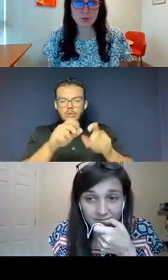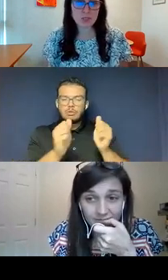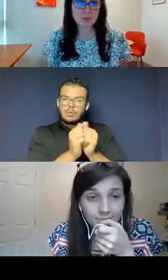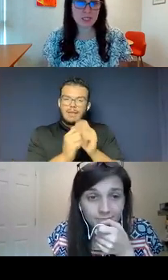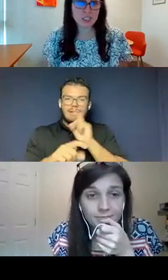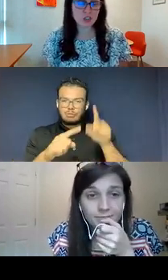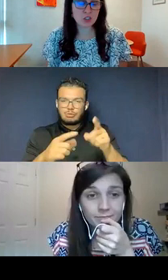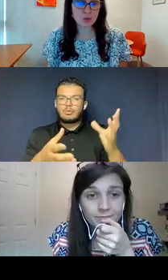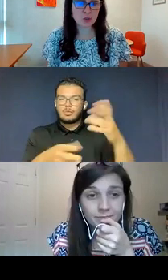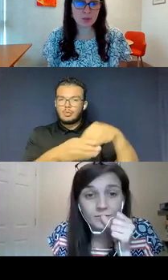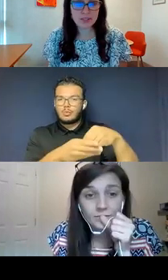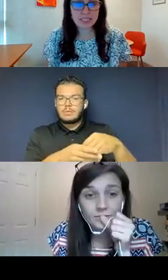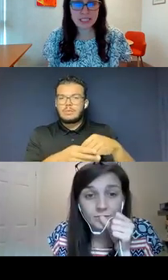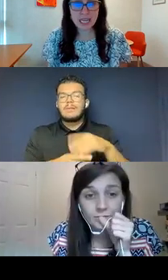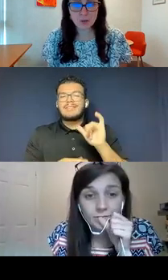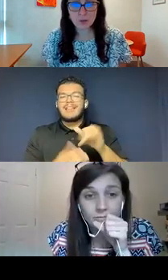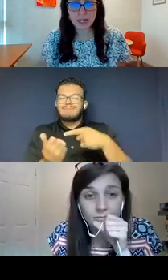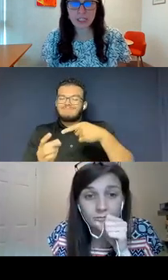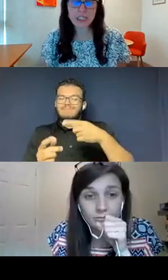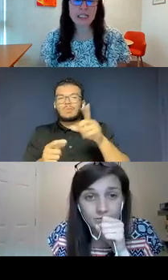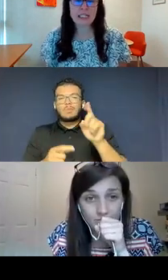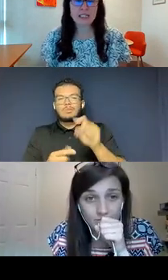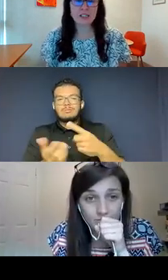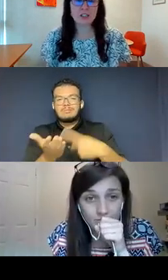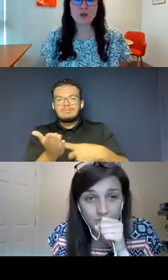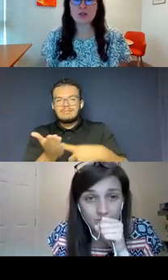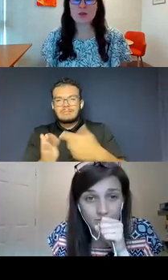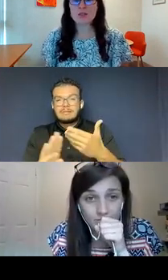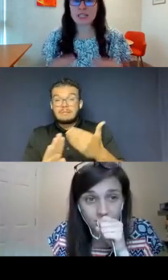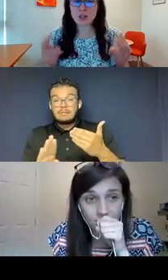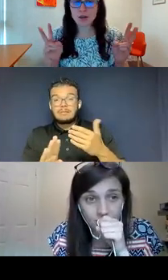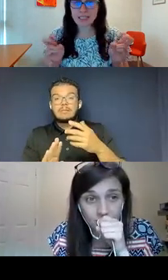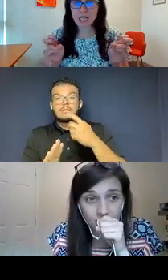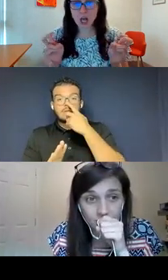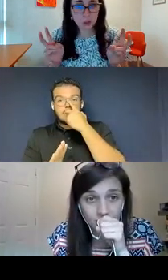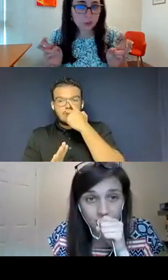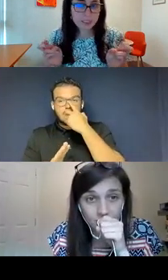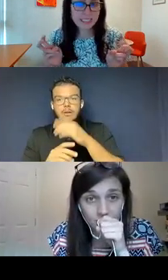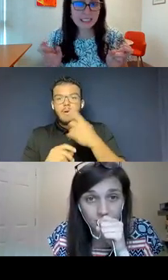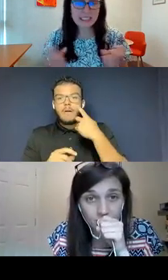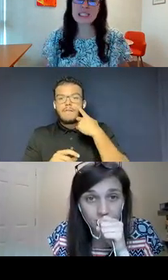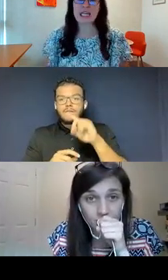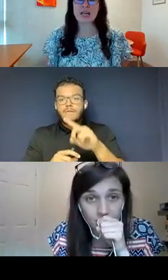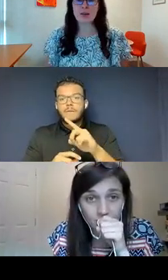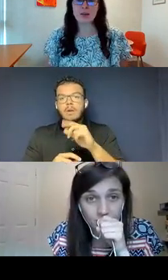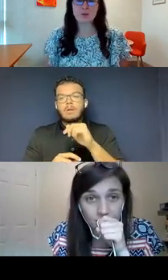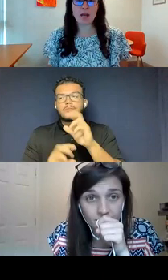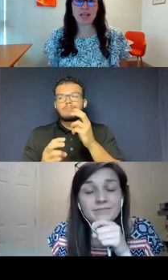But this one was speaking to a previous slide where, you know, some of those incorrect other reasons